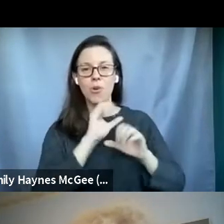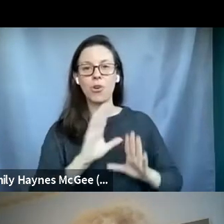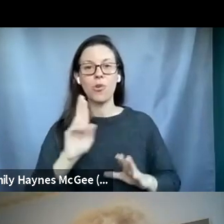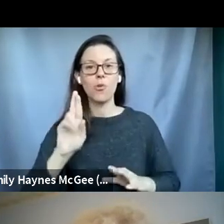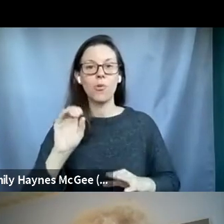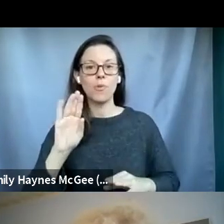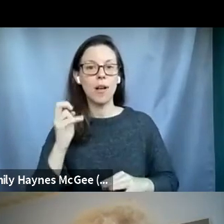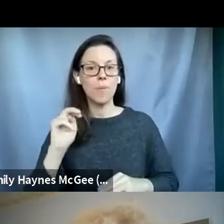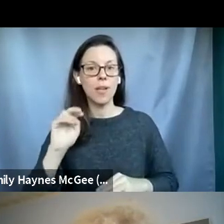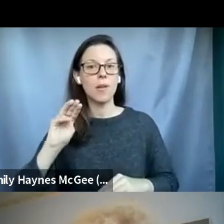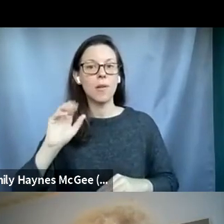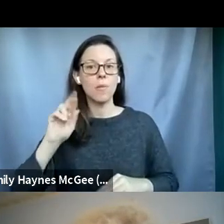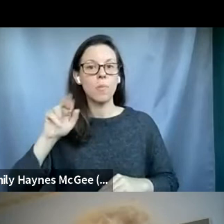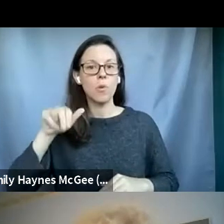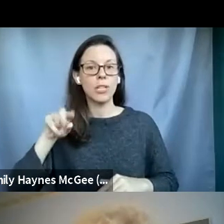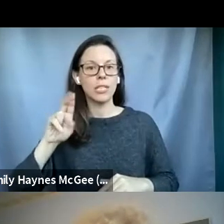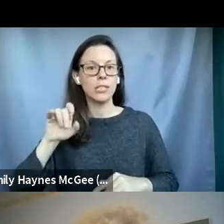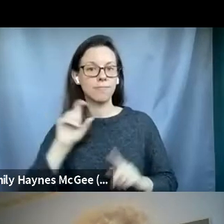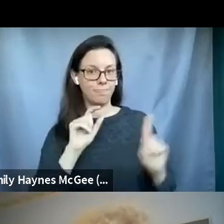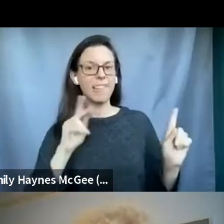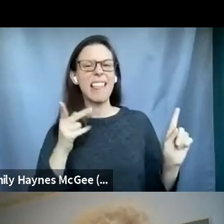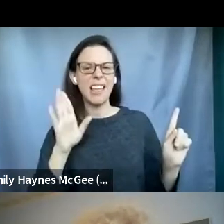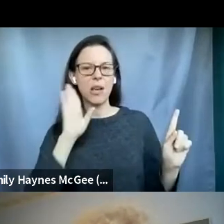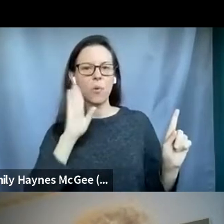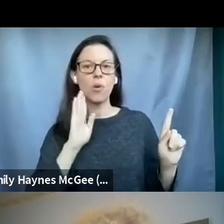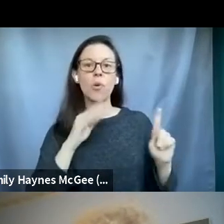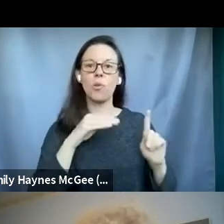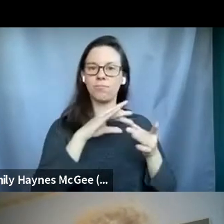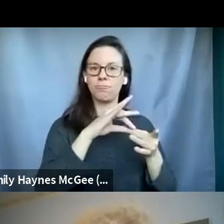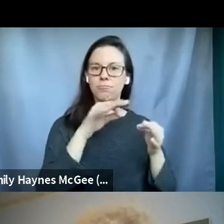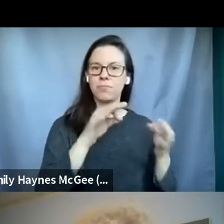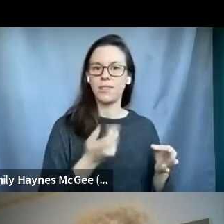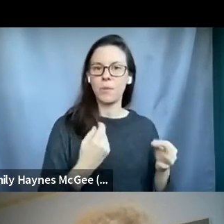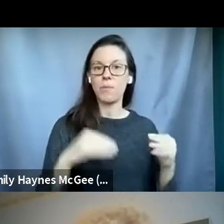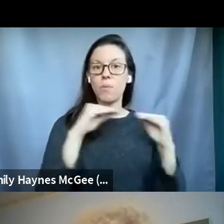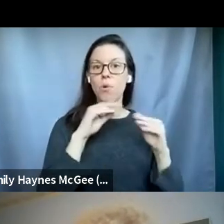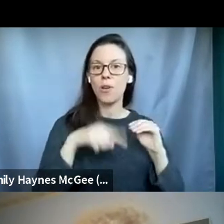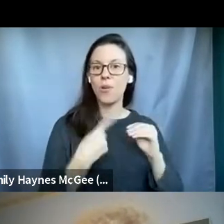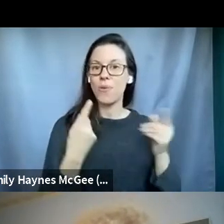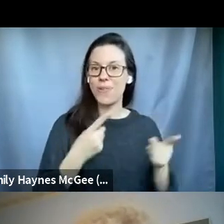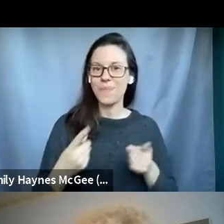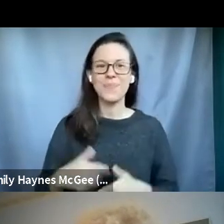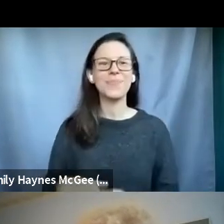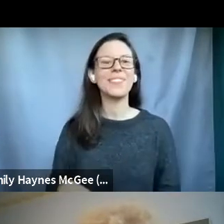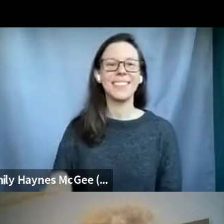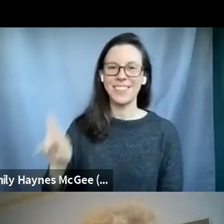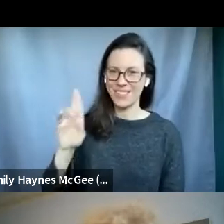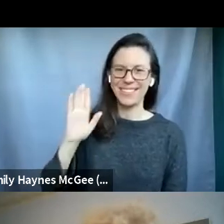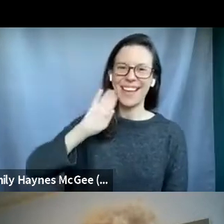to orient us a little pit more about what we're going to do this afternoon. Hi, everyone. Yes. My name is Robin Marquis.